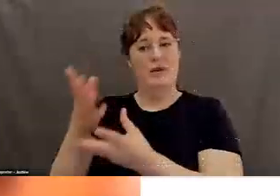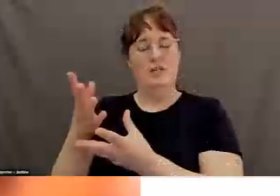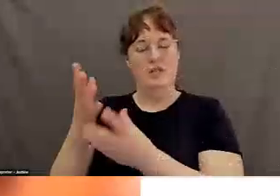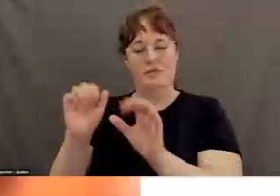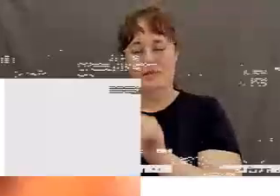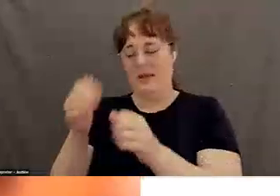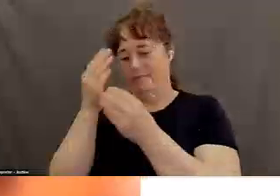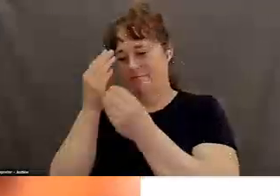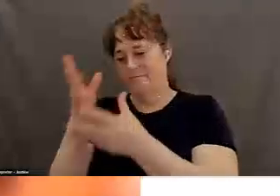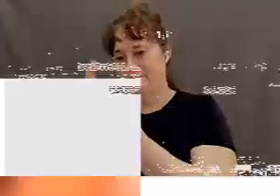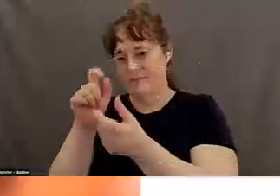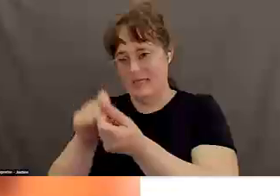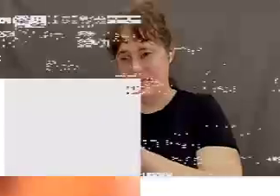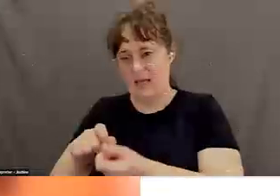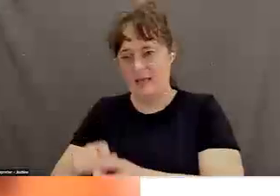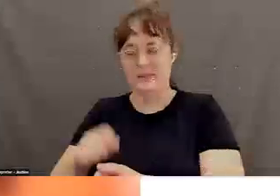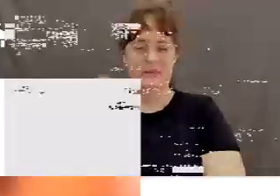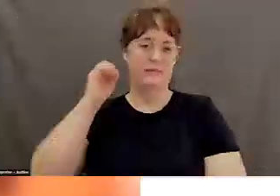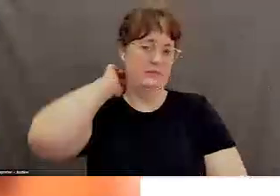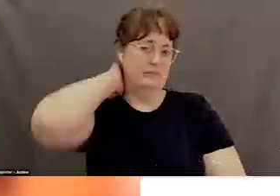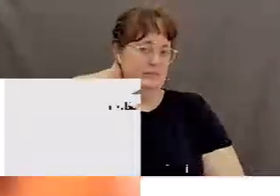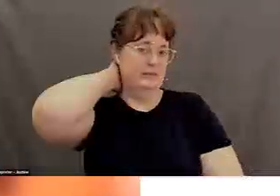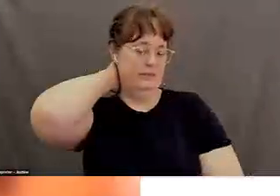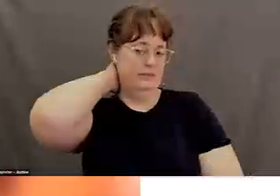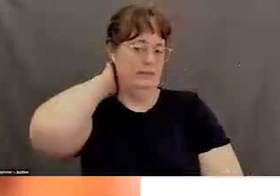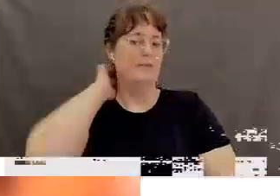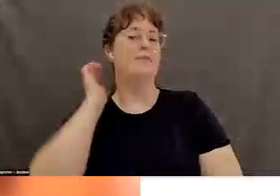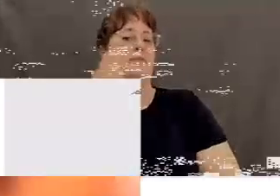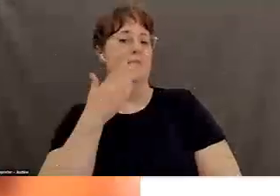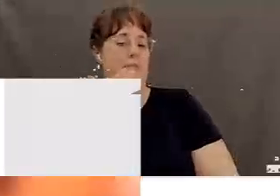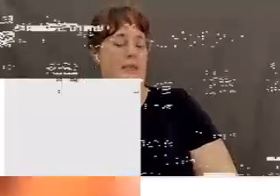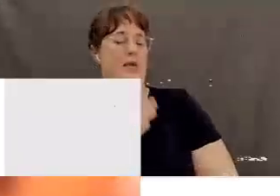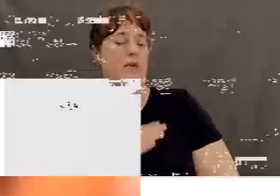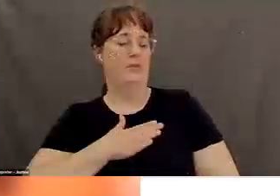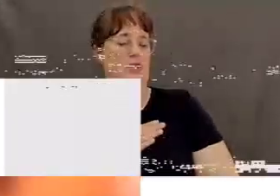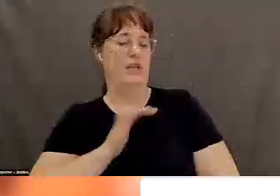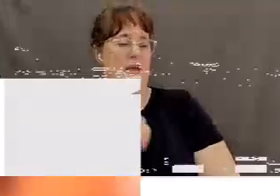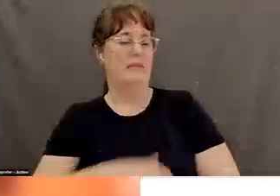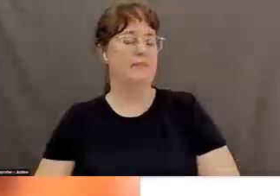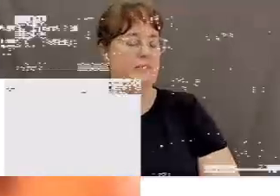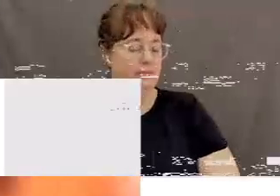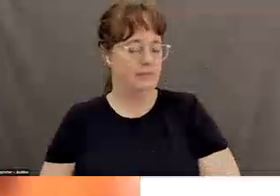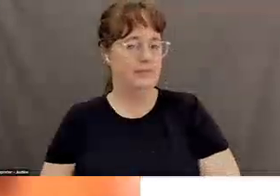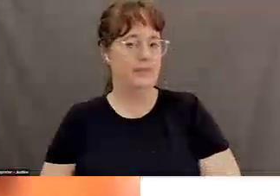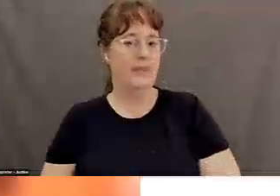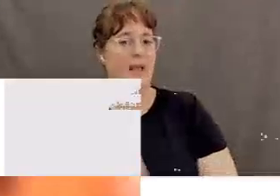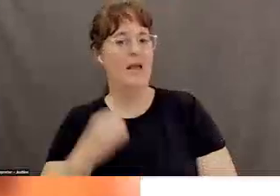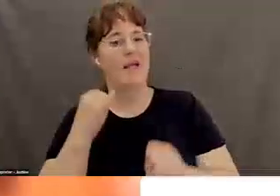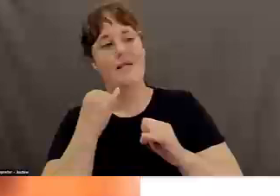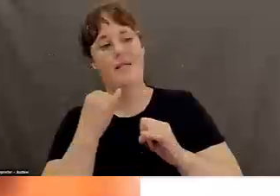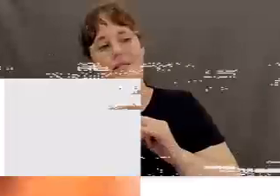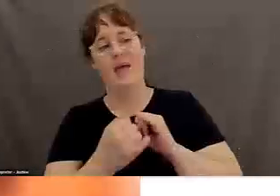Cassie Franklin: Thank you, appreciate that, and that would be great. And then, just a last note, the tail track.